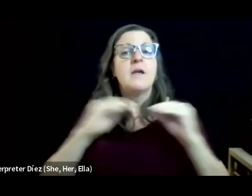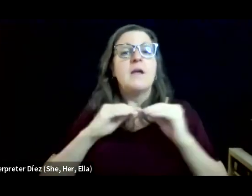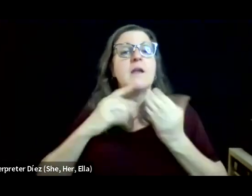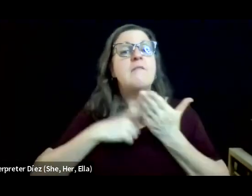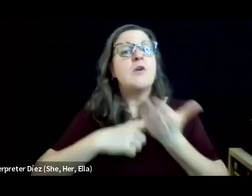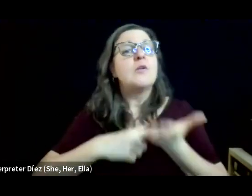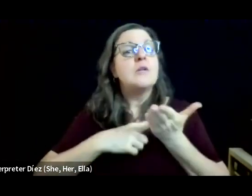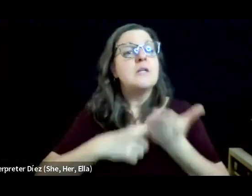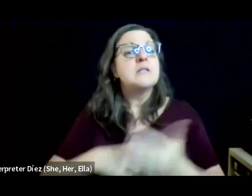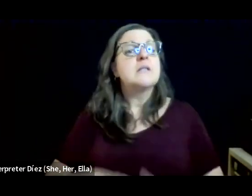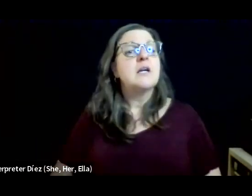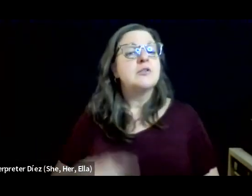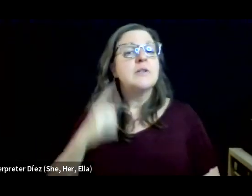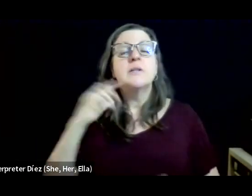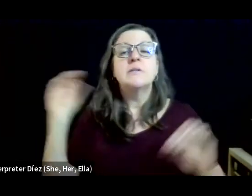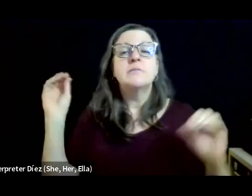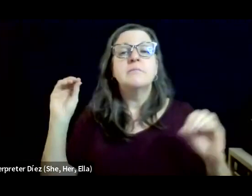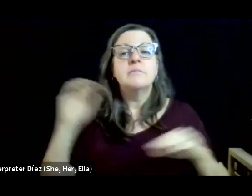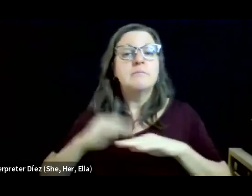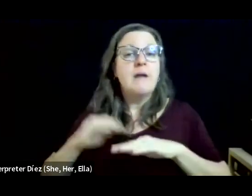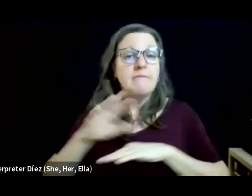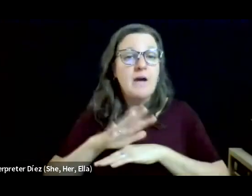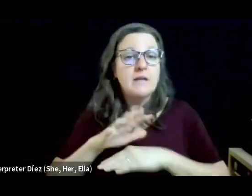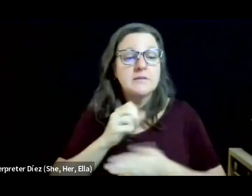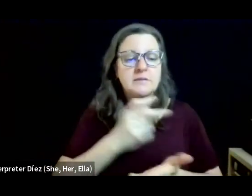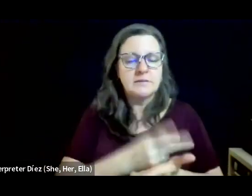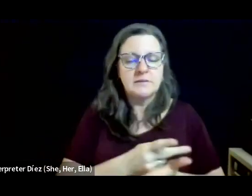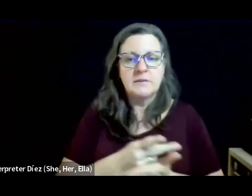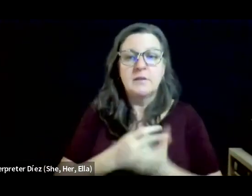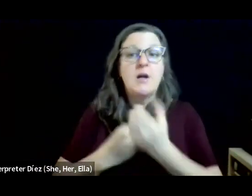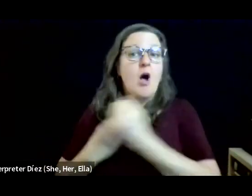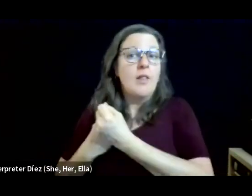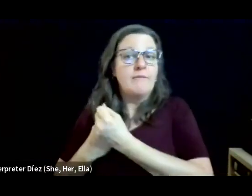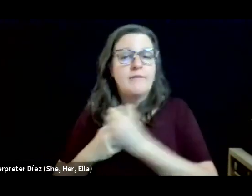Hearing none advice? [Approved.] All in favor? [Aye.] Passes